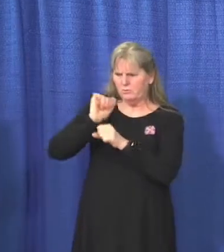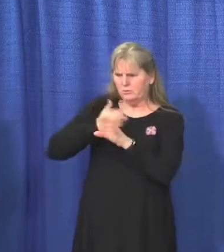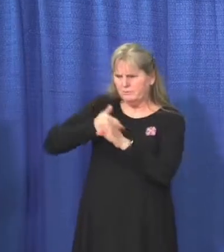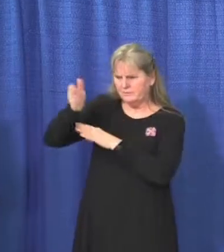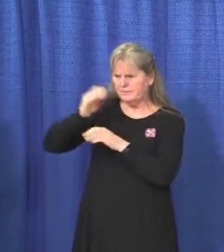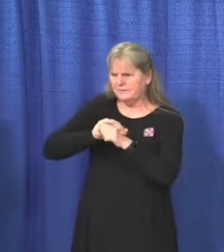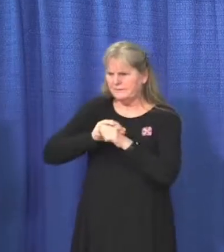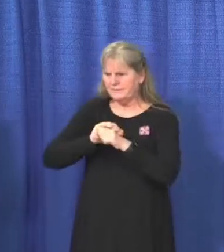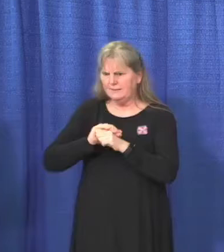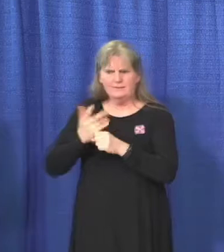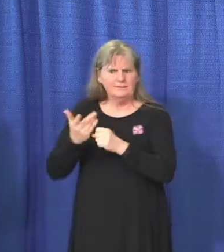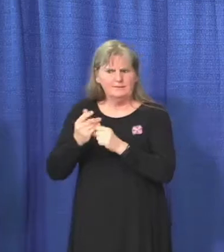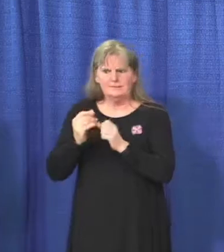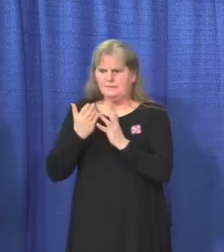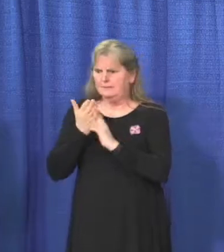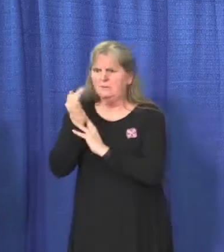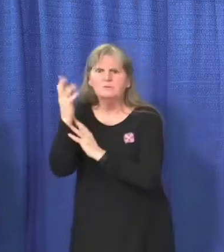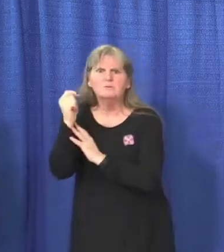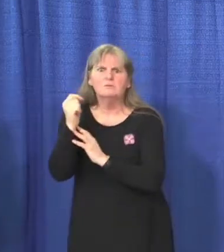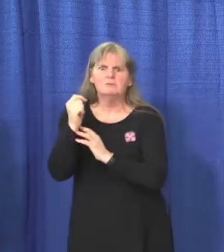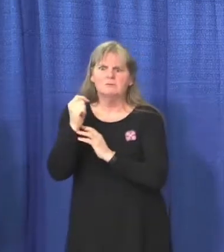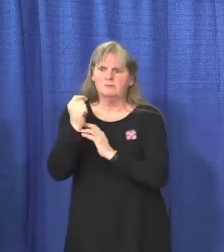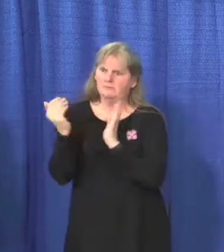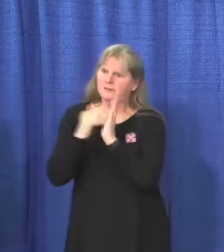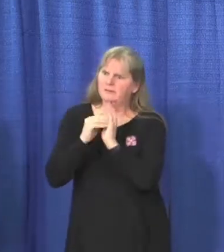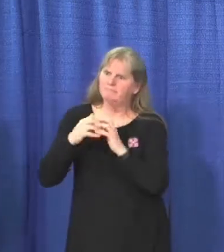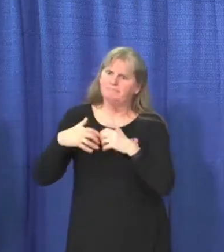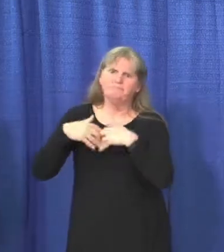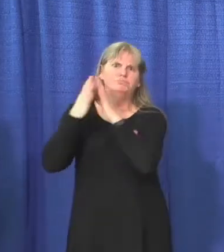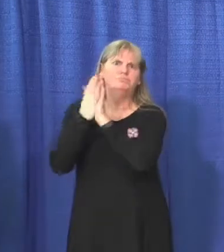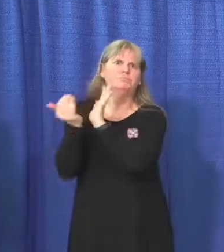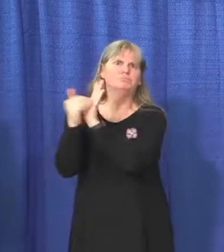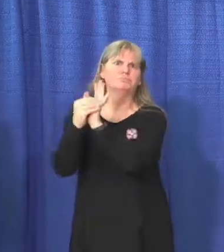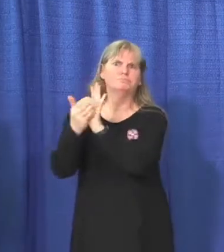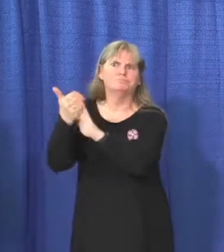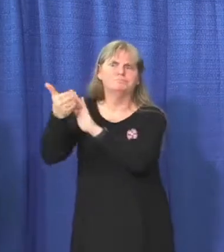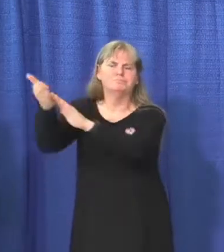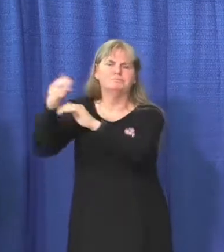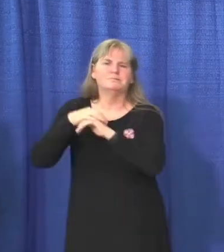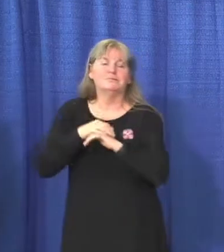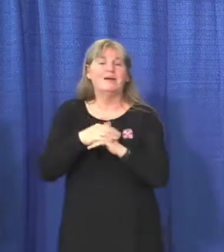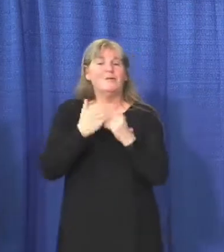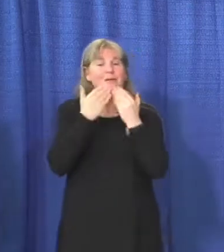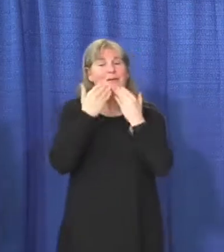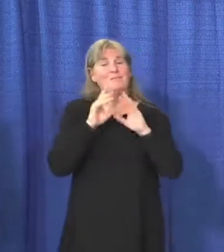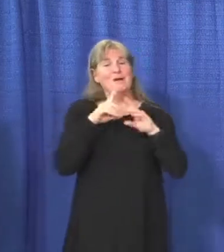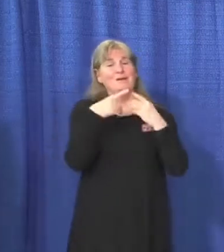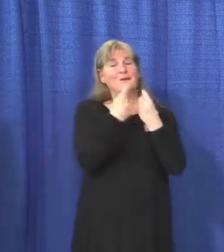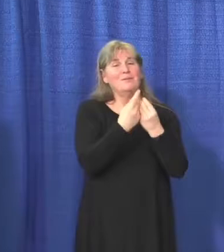and I want to thank my Department of tourism and culture, staff and again all the